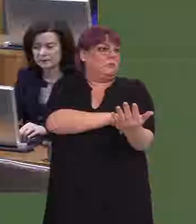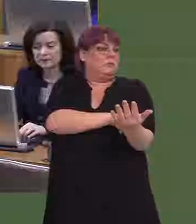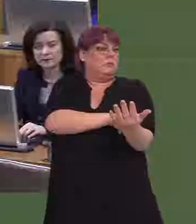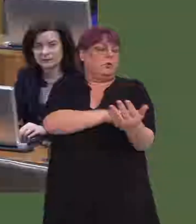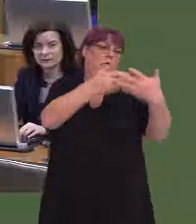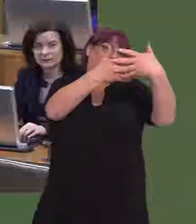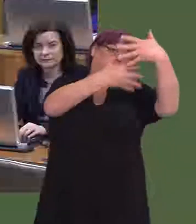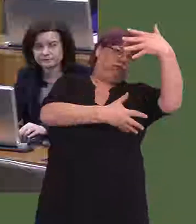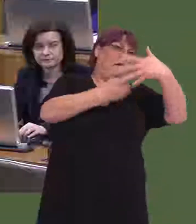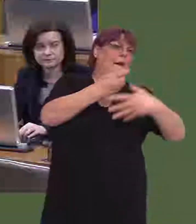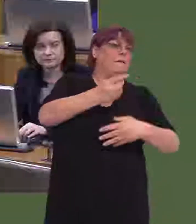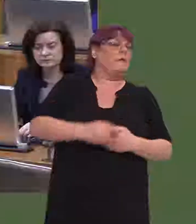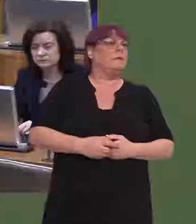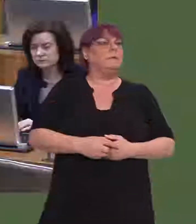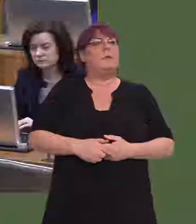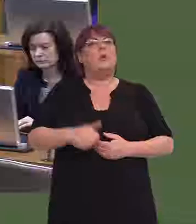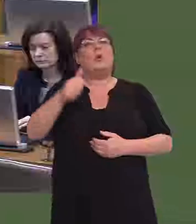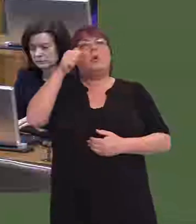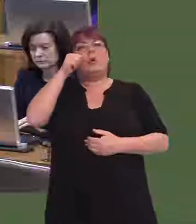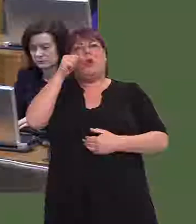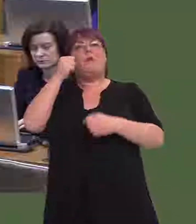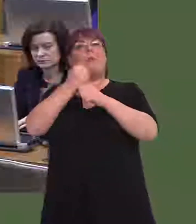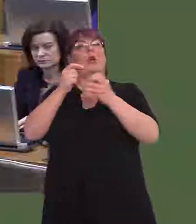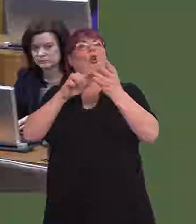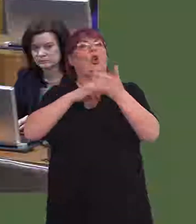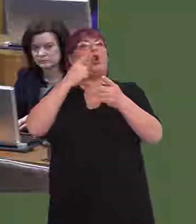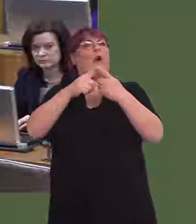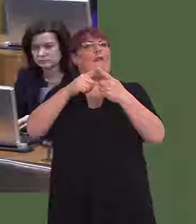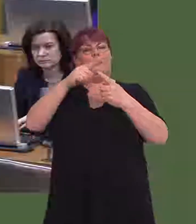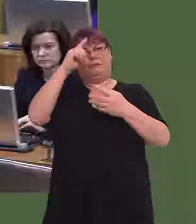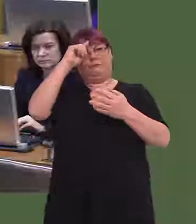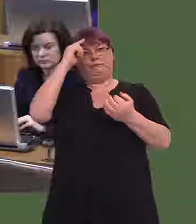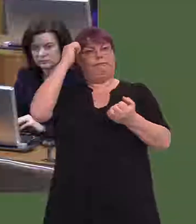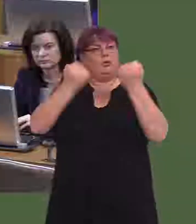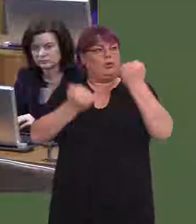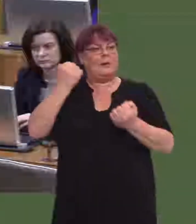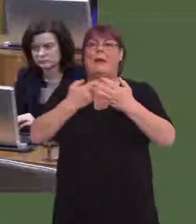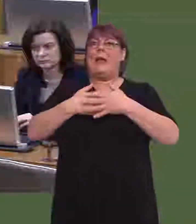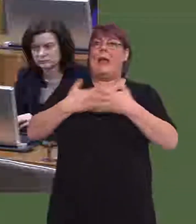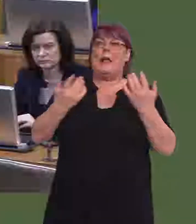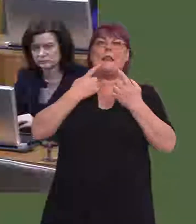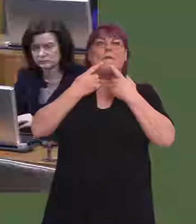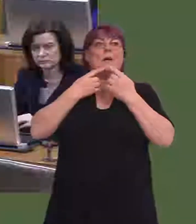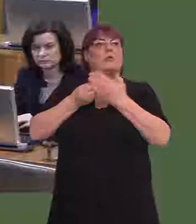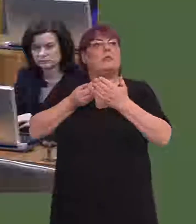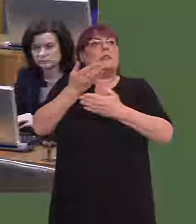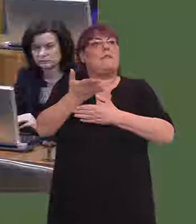So, we know from the Gove judgment that any e-mail that's sent to a Government machine is subject to a freedom of information request anyway.